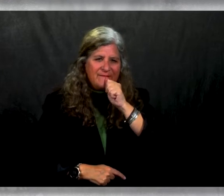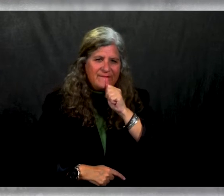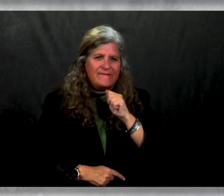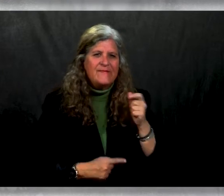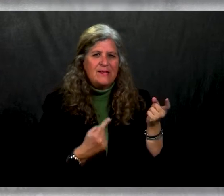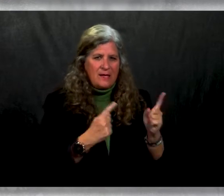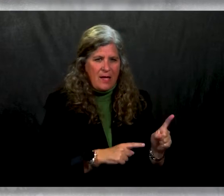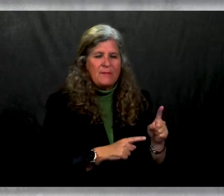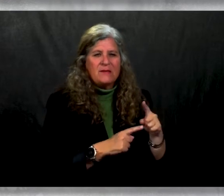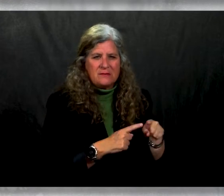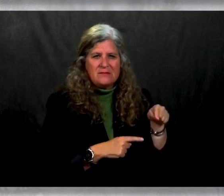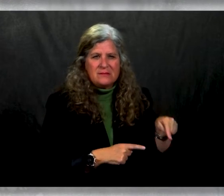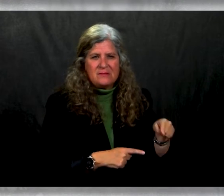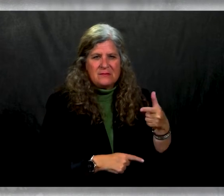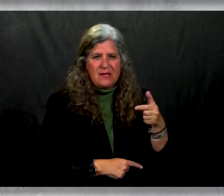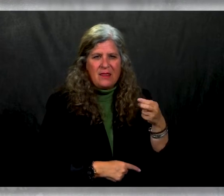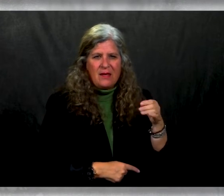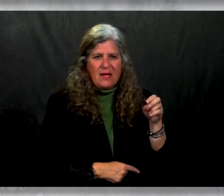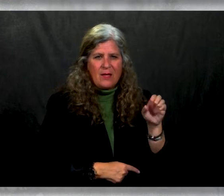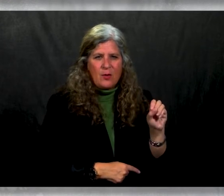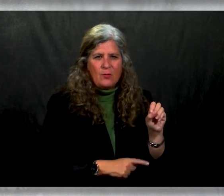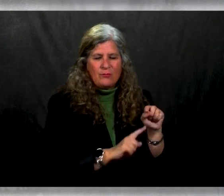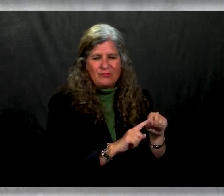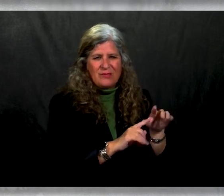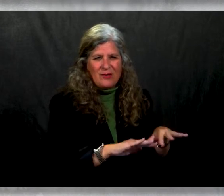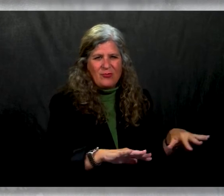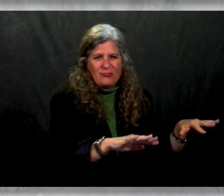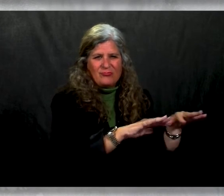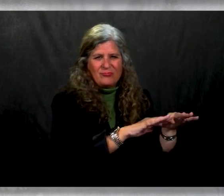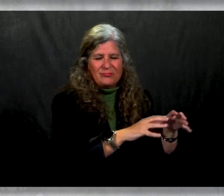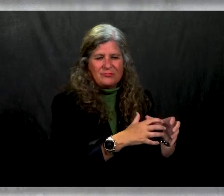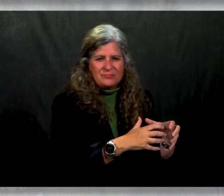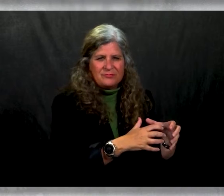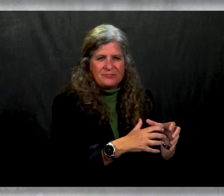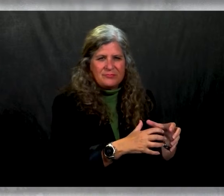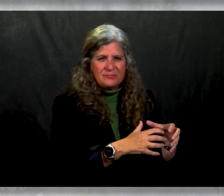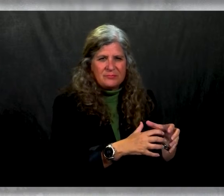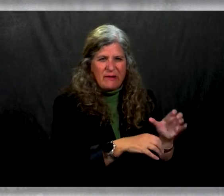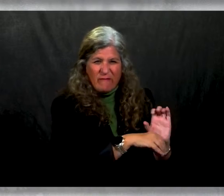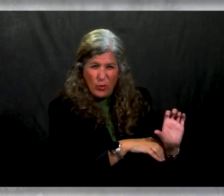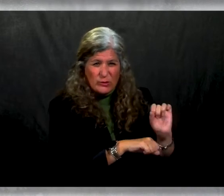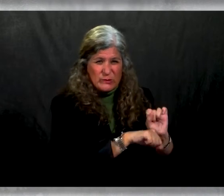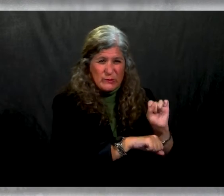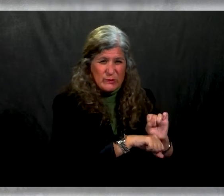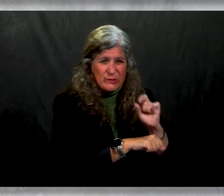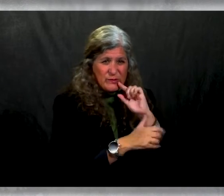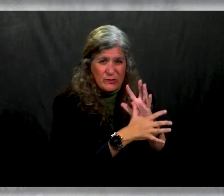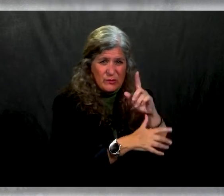with being held in this spot and made to work for the Germans and live in these conditions.